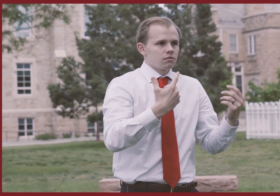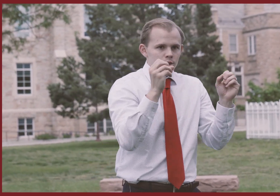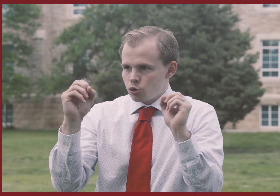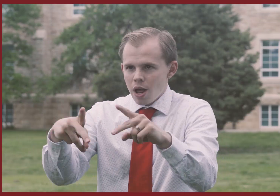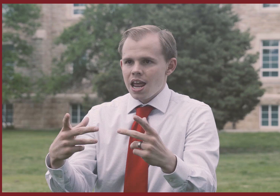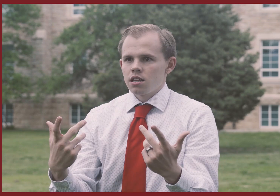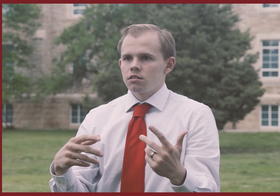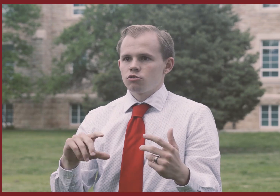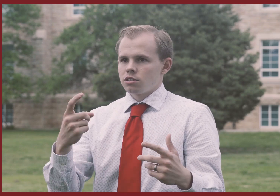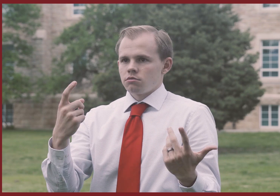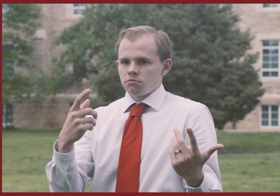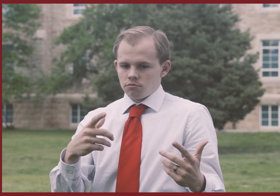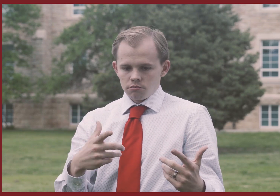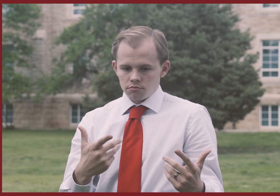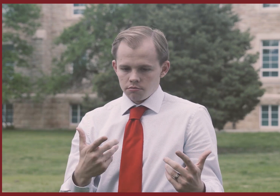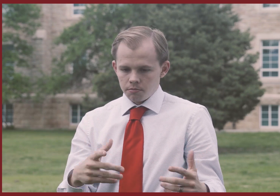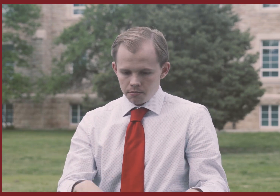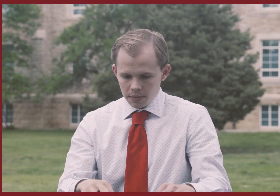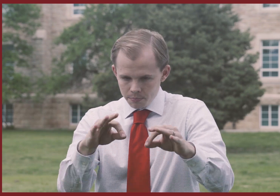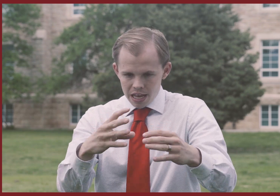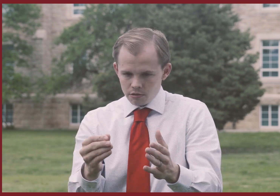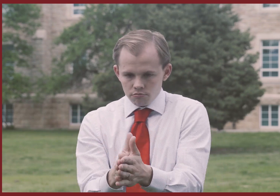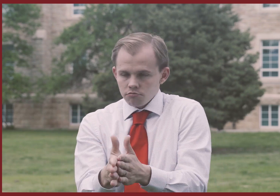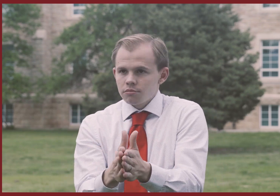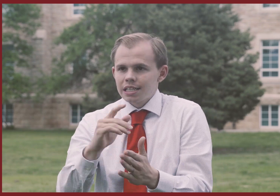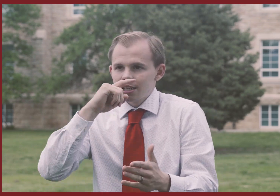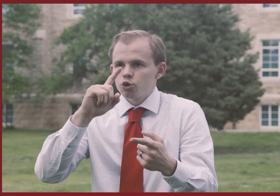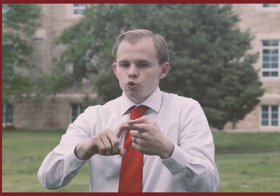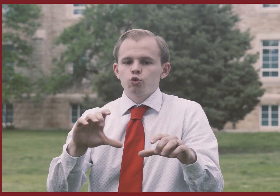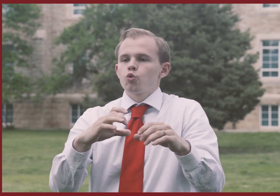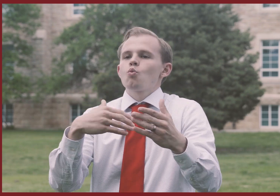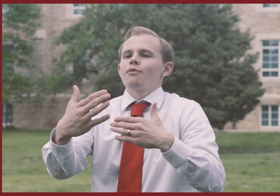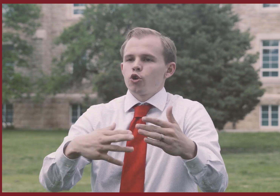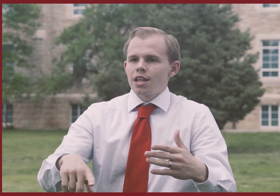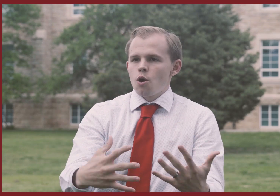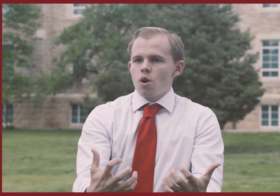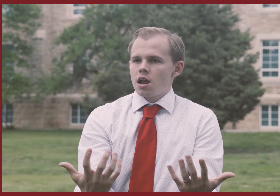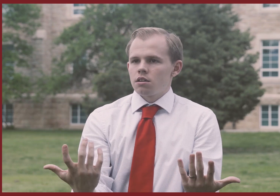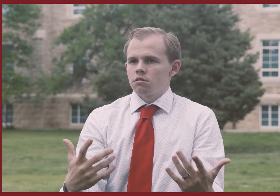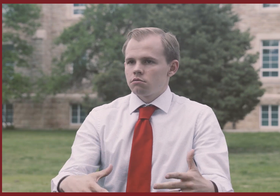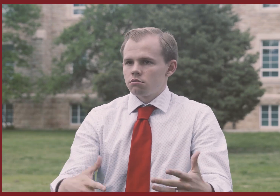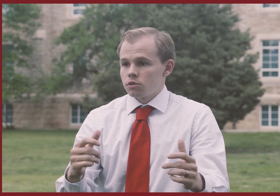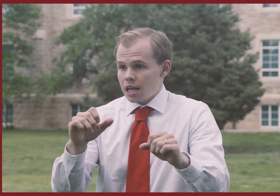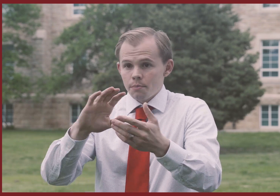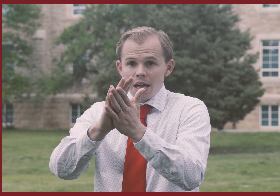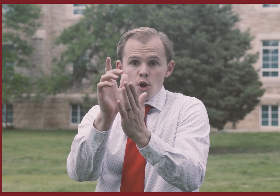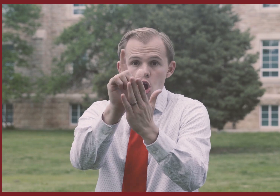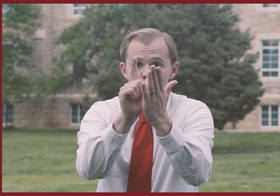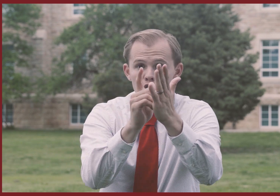We have laws that protect us. Encourage them - the kids to do whatever they want.